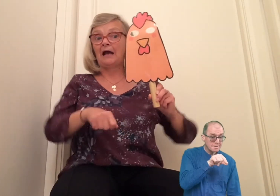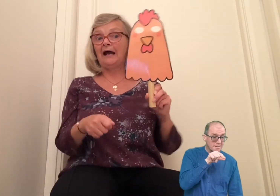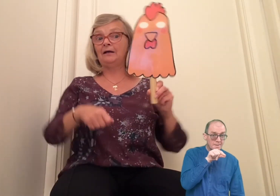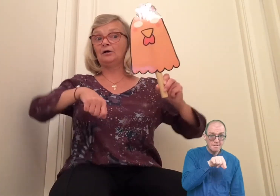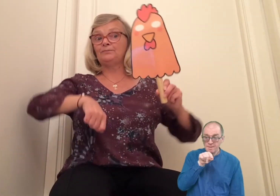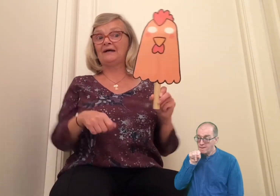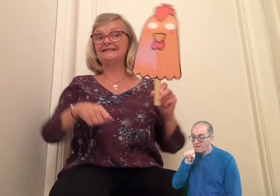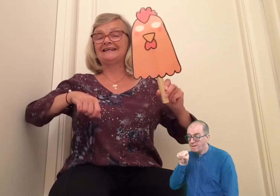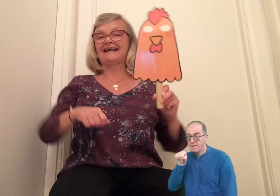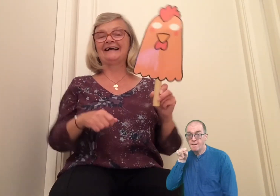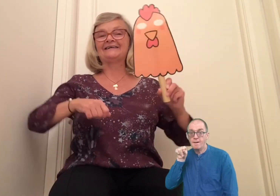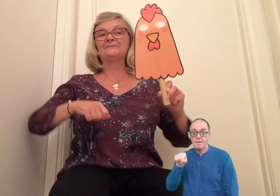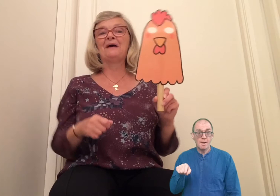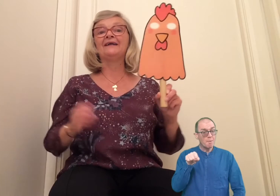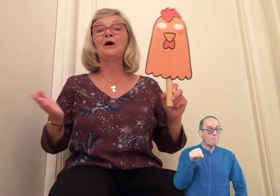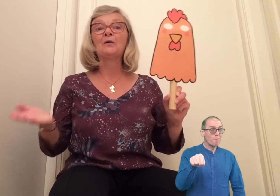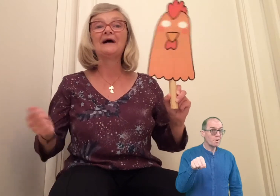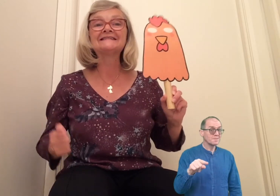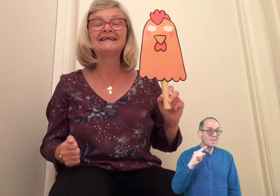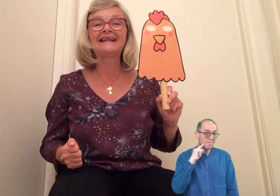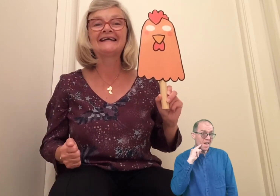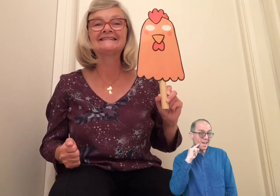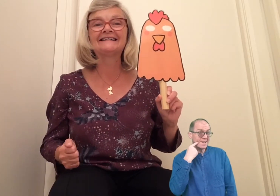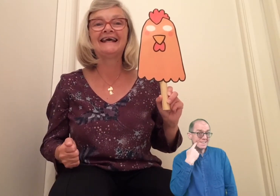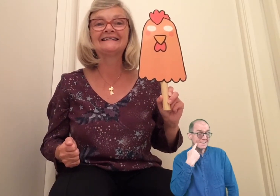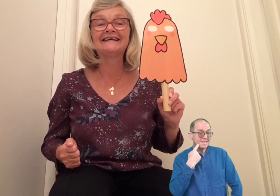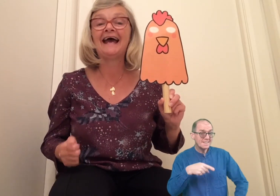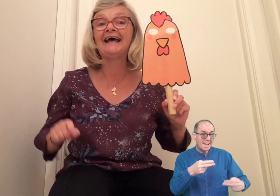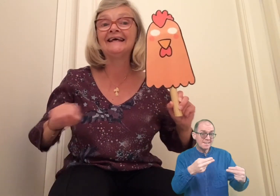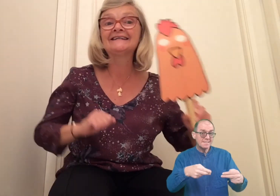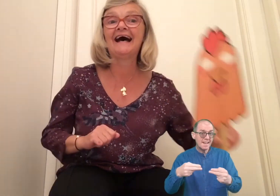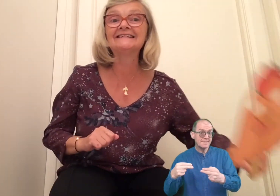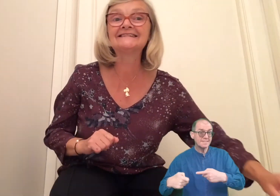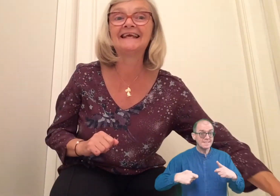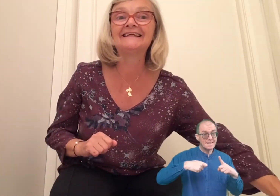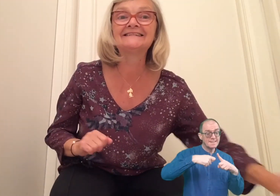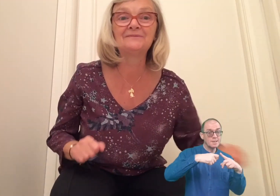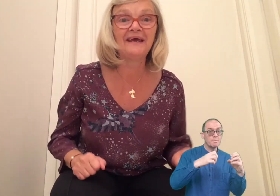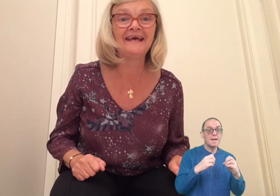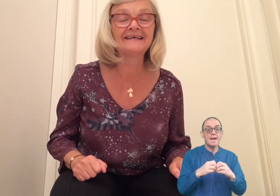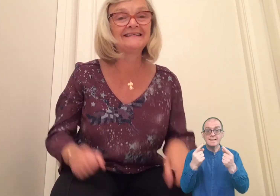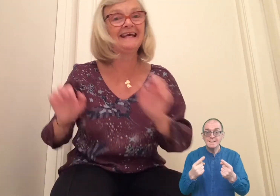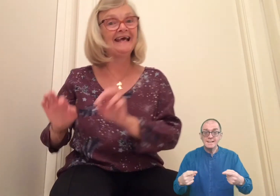Cackled but and cackled ben. Wasnae that a dainty hen? Dance Katie Bairdie.